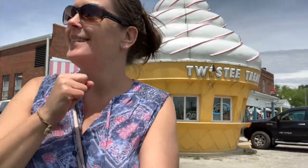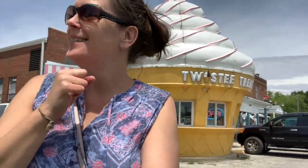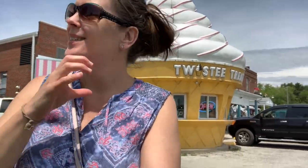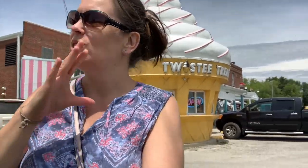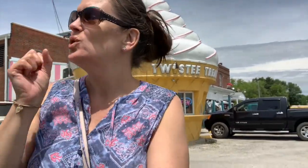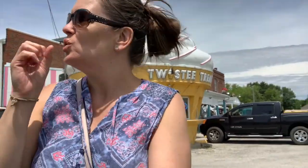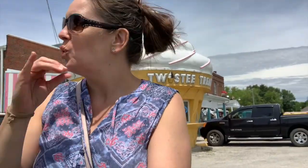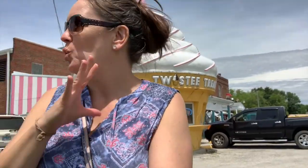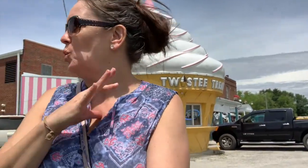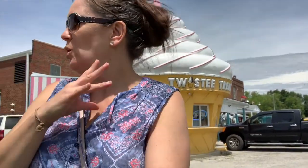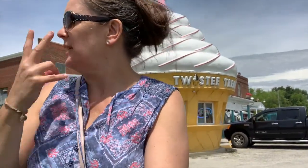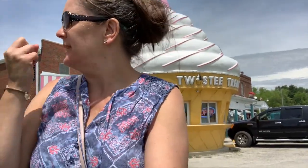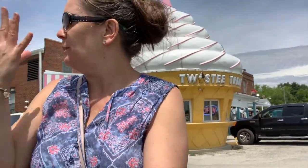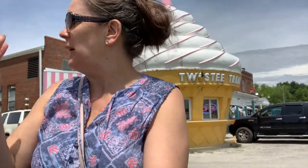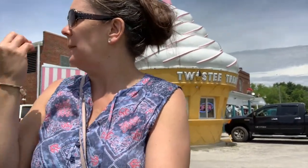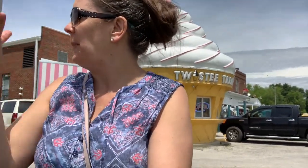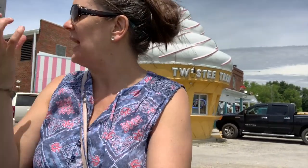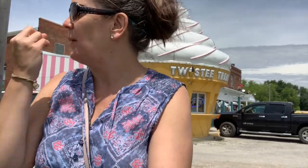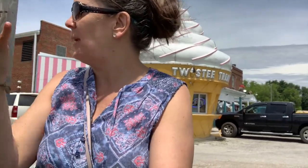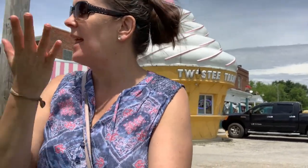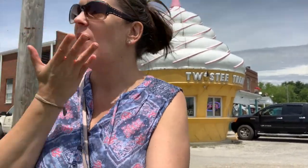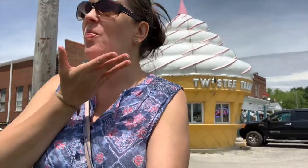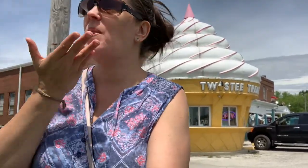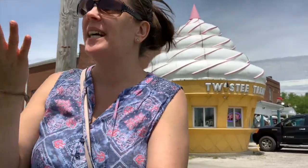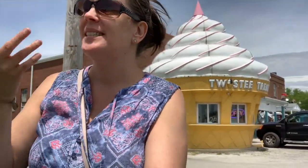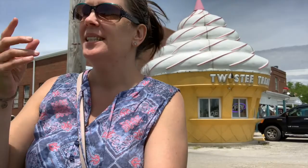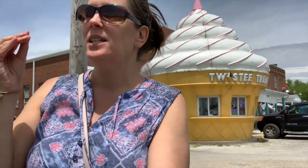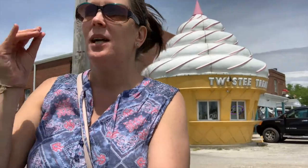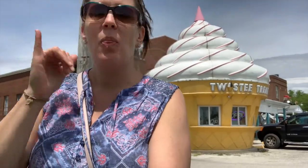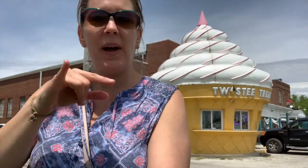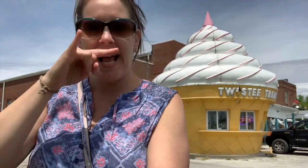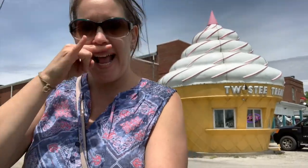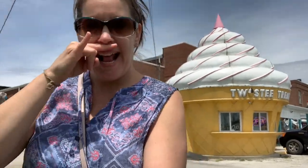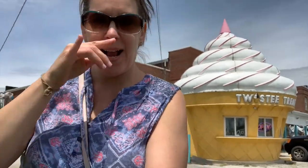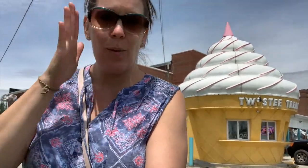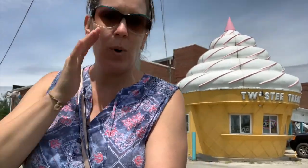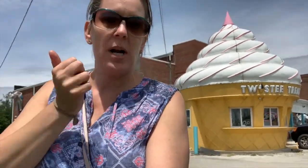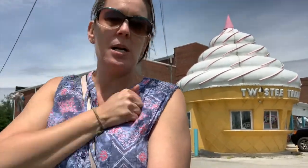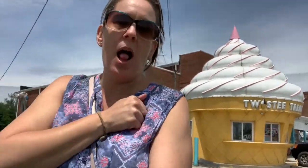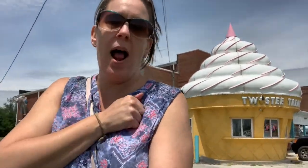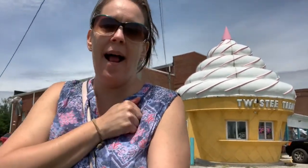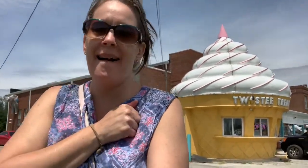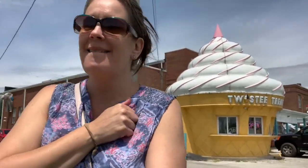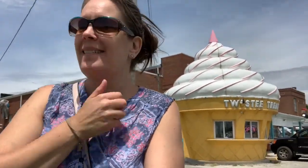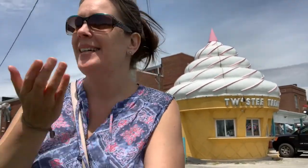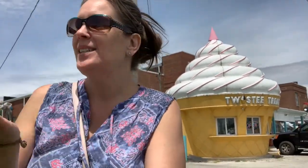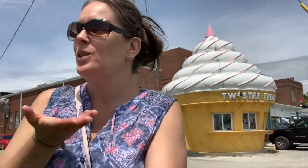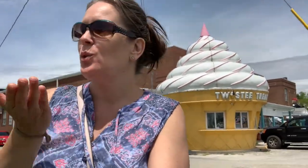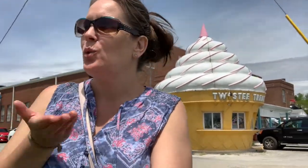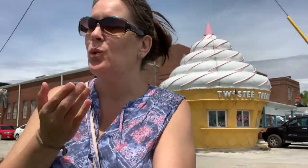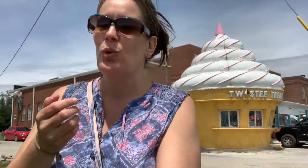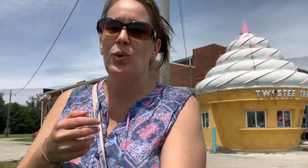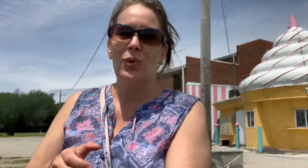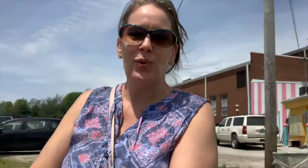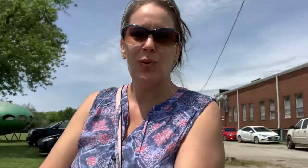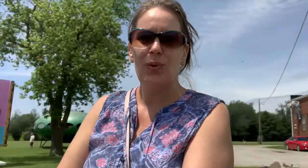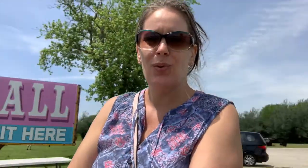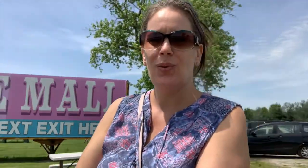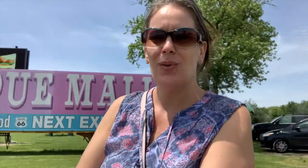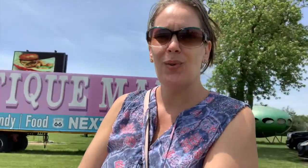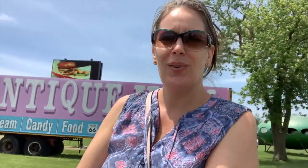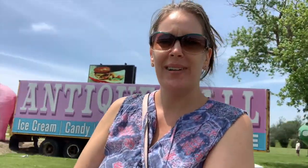So cool to see so many things that kids will love it here.